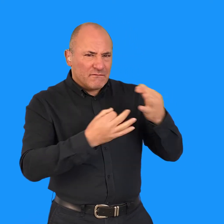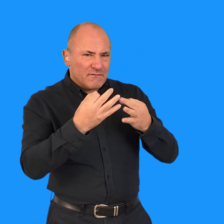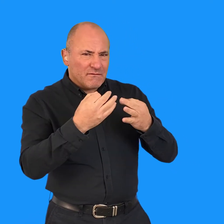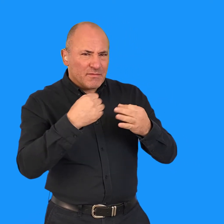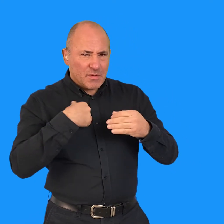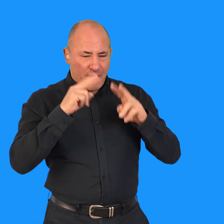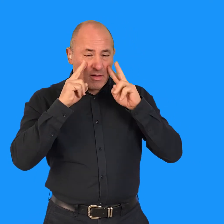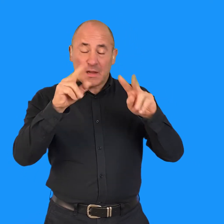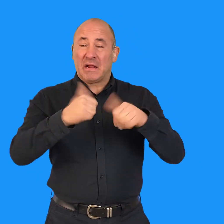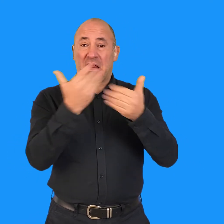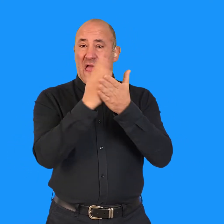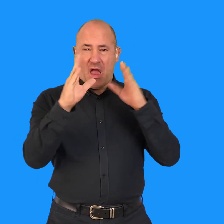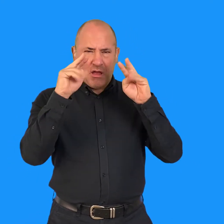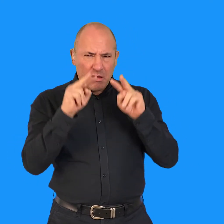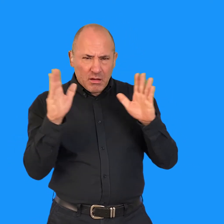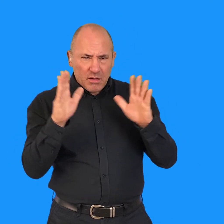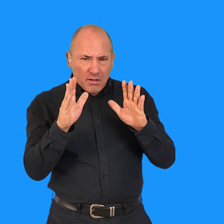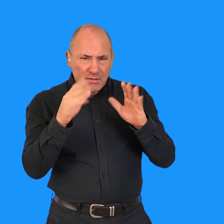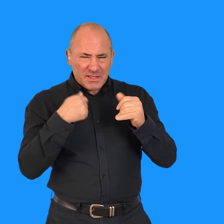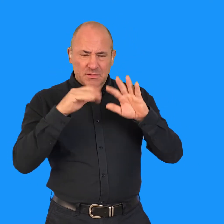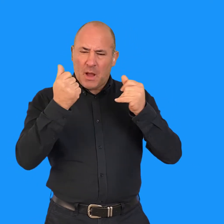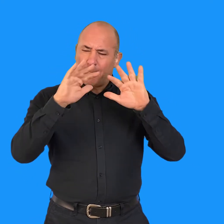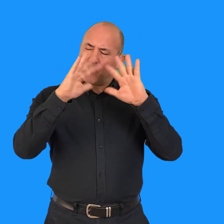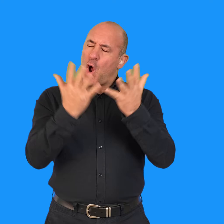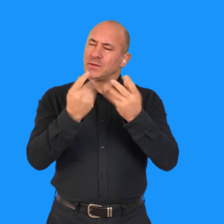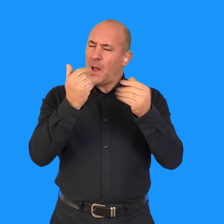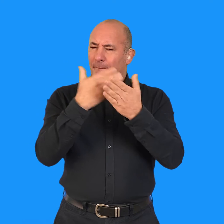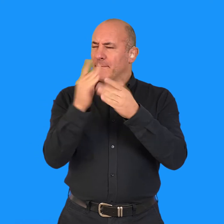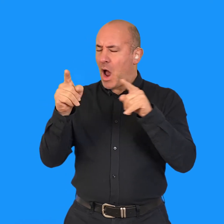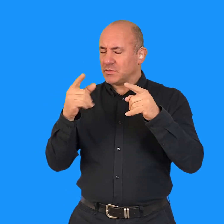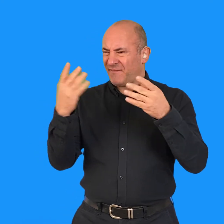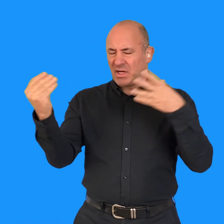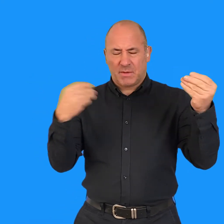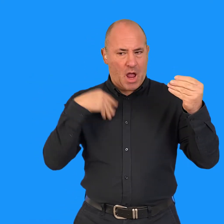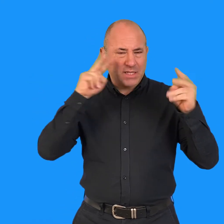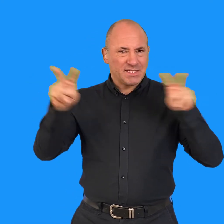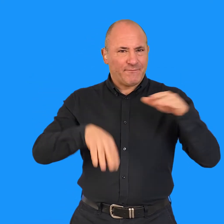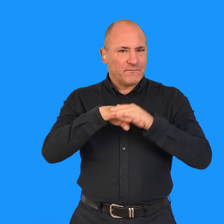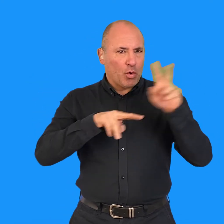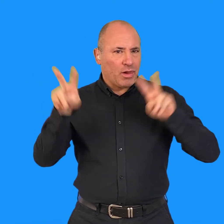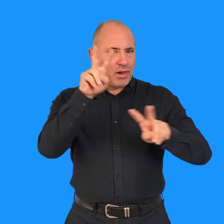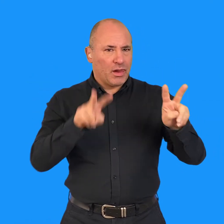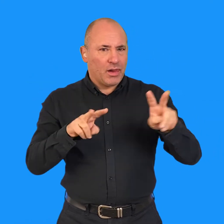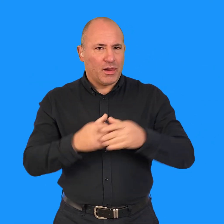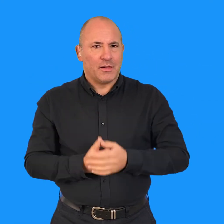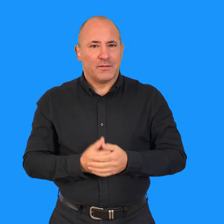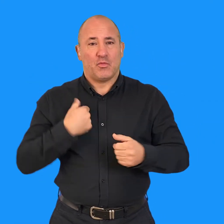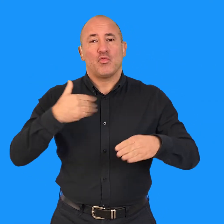and the way that my low vision makes parts of the world kind of invisible to me. One of the inspirations for the work